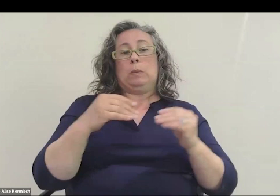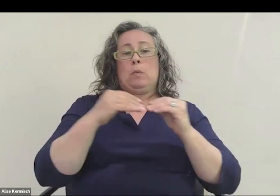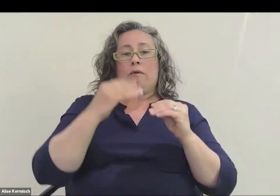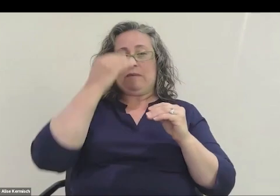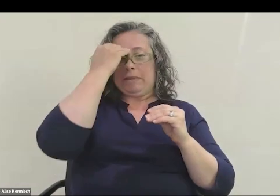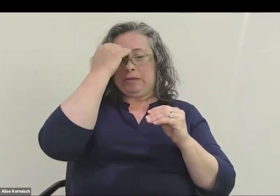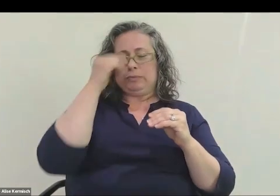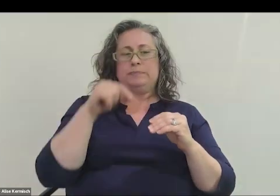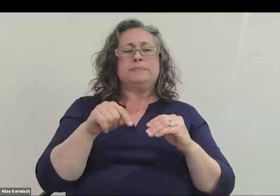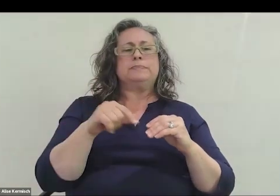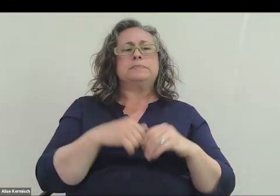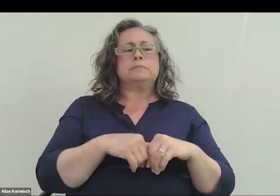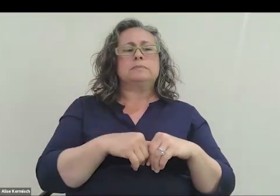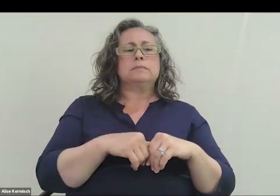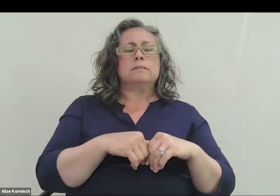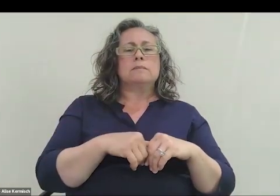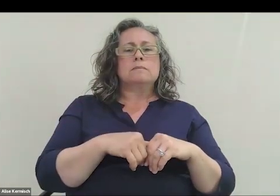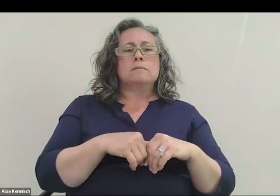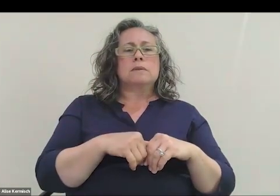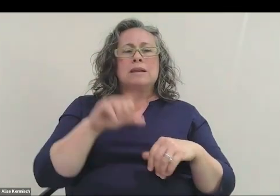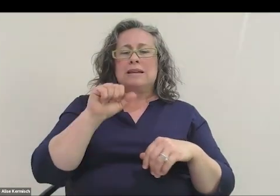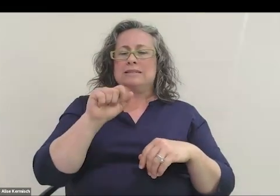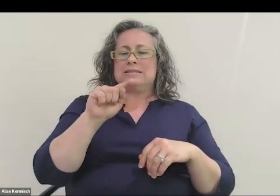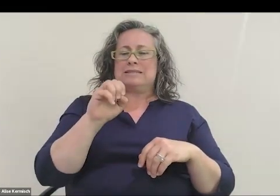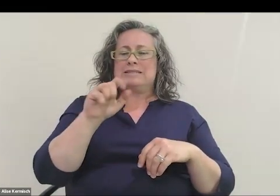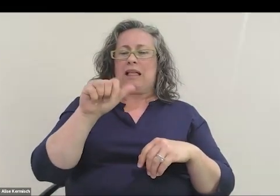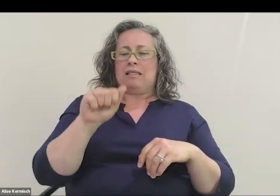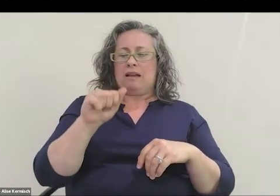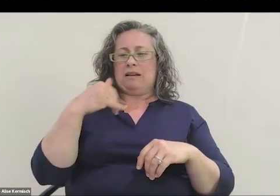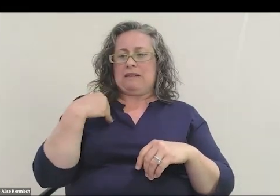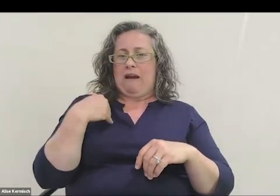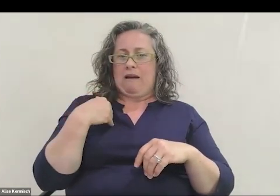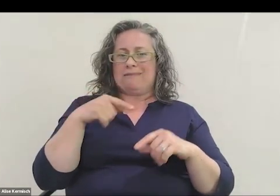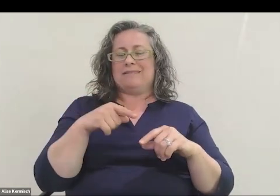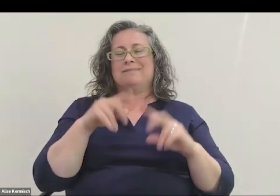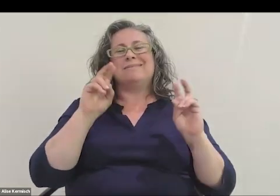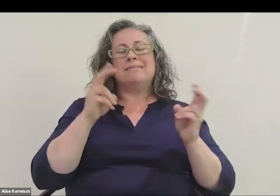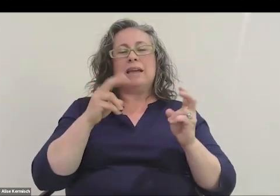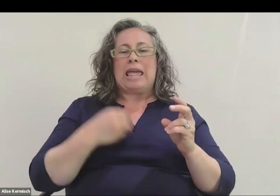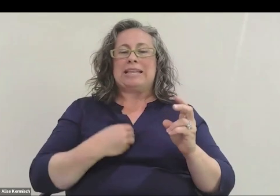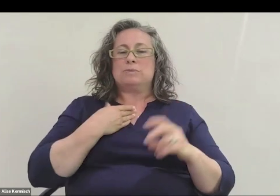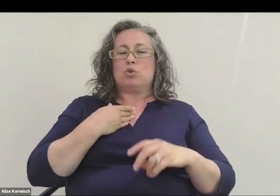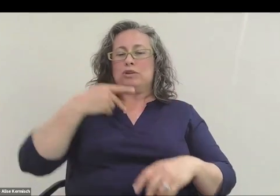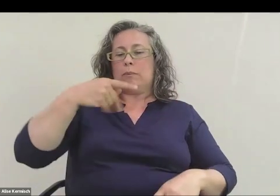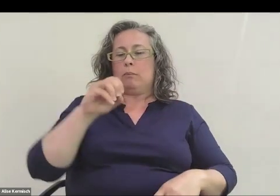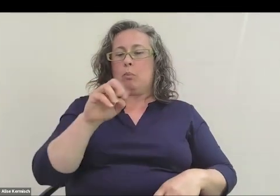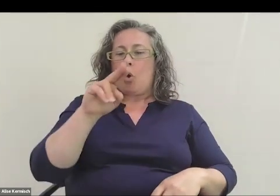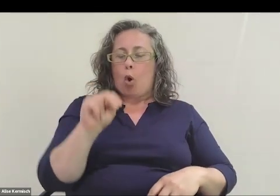This is something that Stella Young talks about as inspiration porn in a really famous TED Talk.